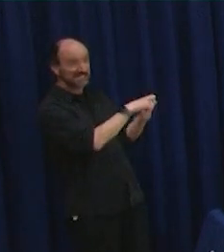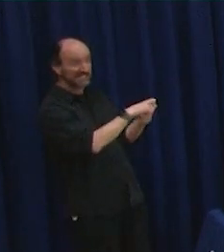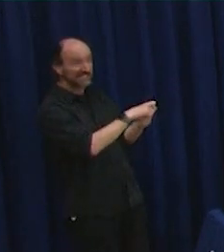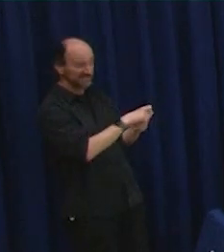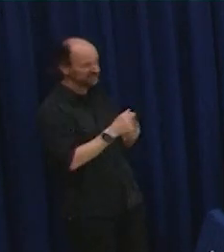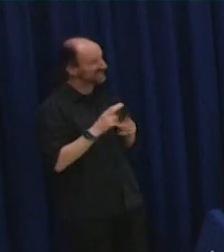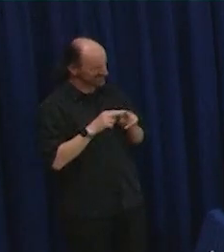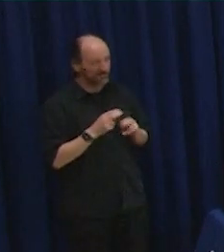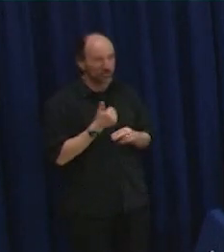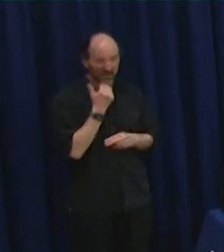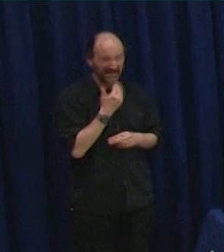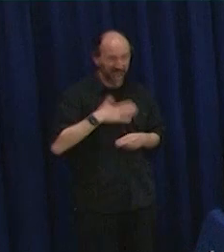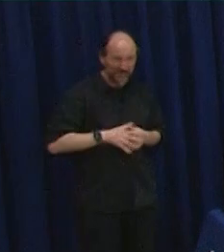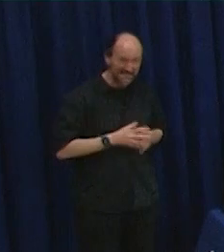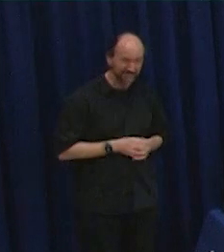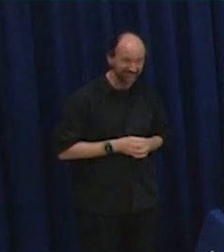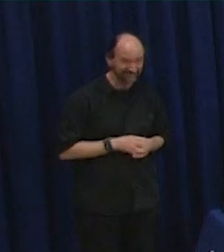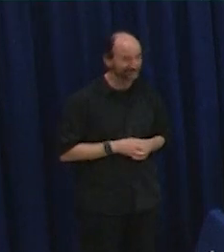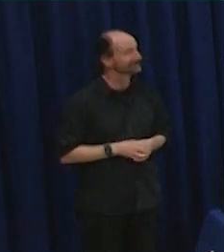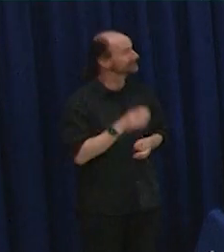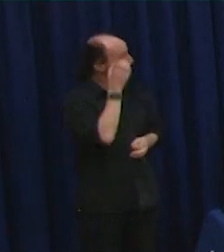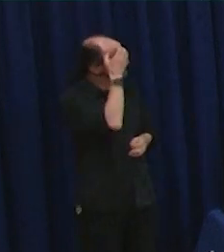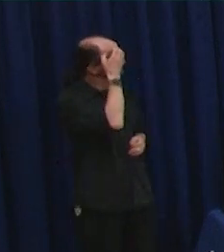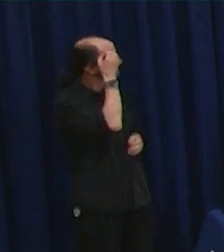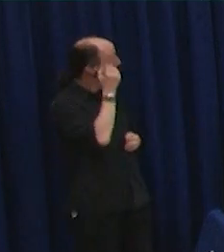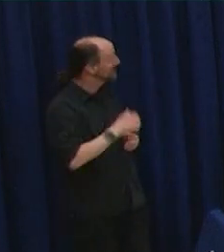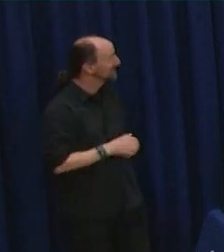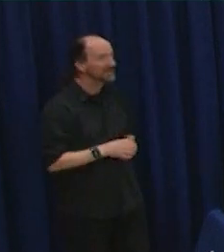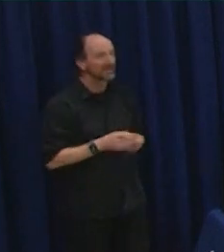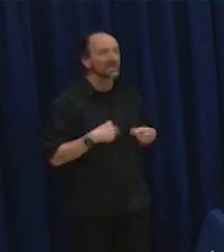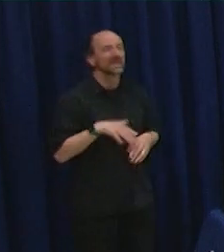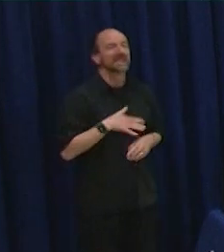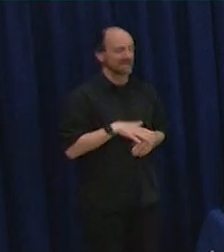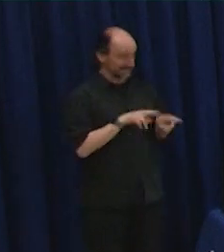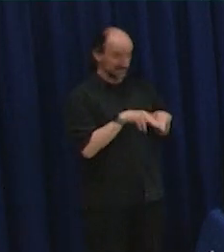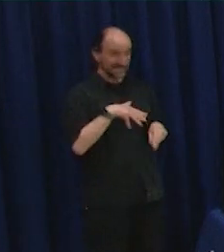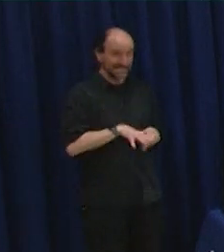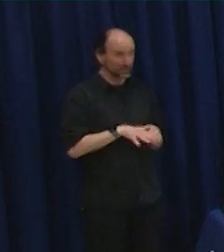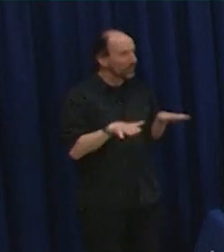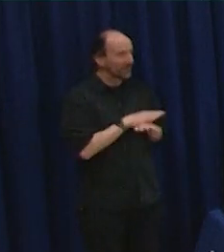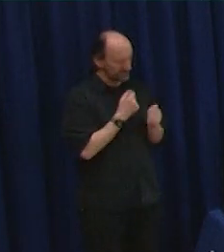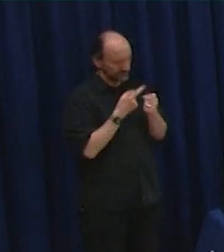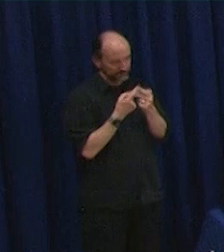that bit first. We need to cover several things in the assessment, main thing we do as doctors